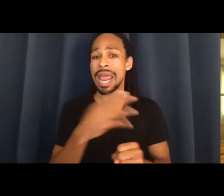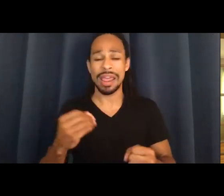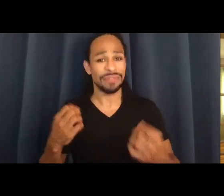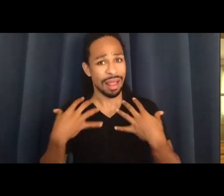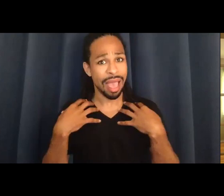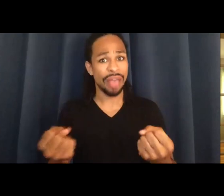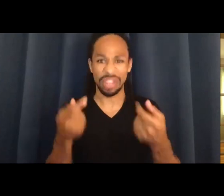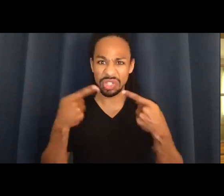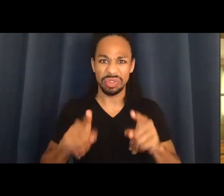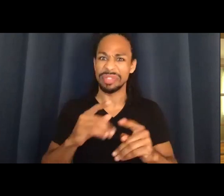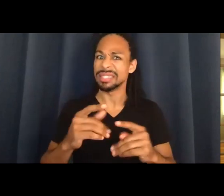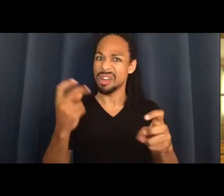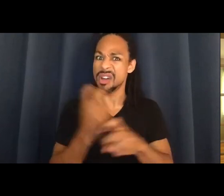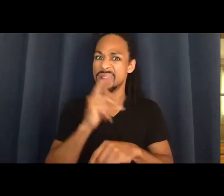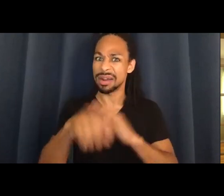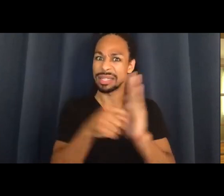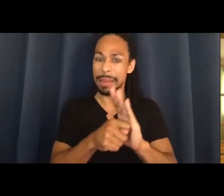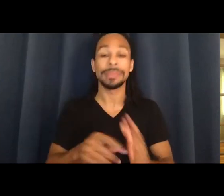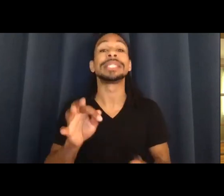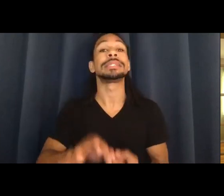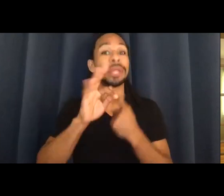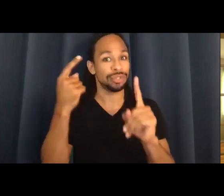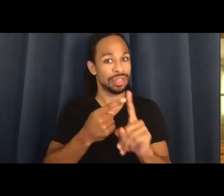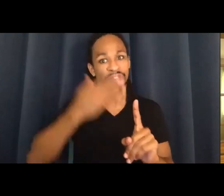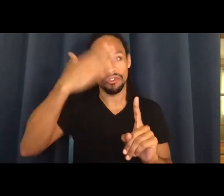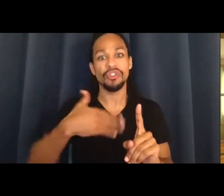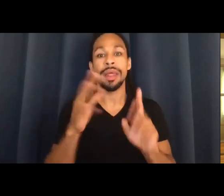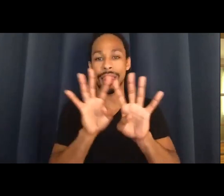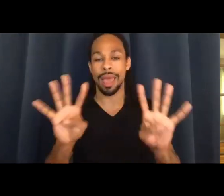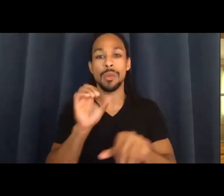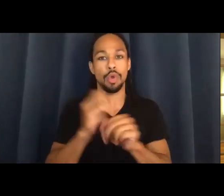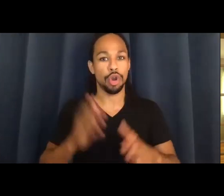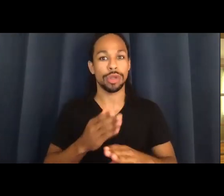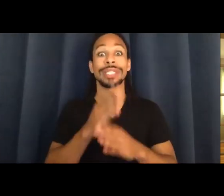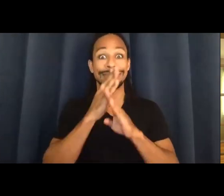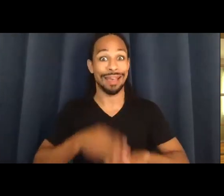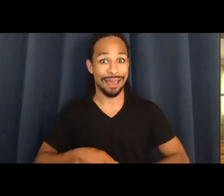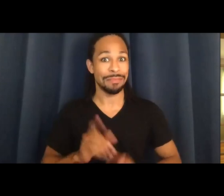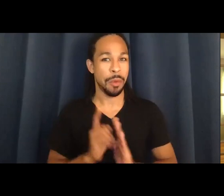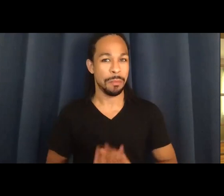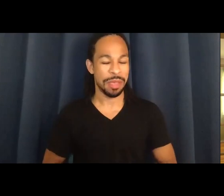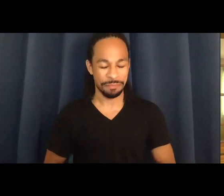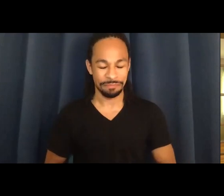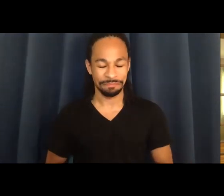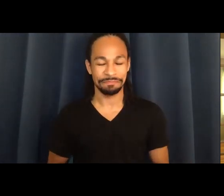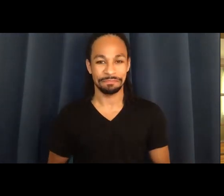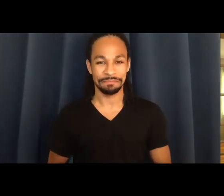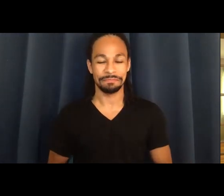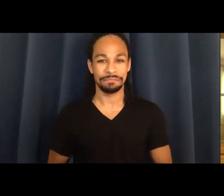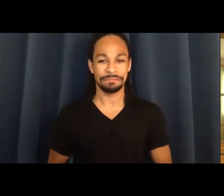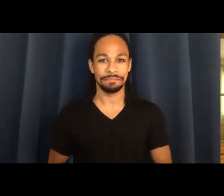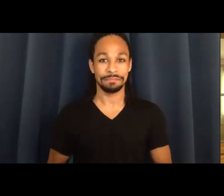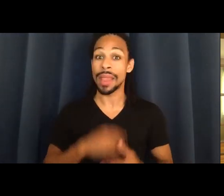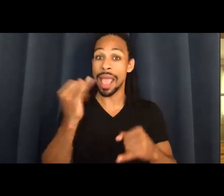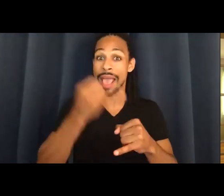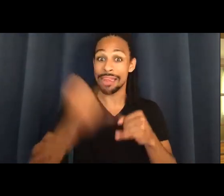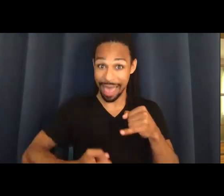but not limited to front-line workers. Lastly and certainly not least, we acknowledge